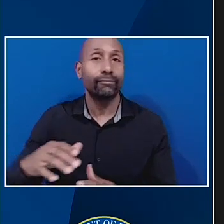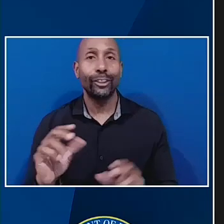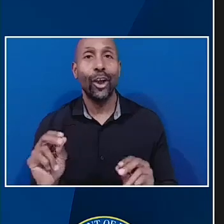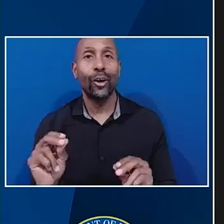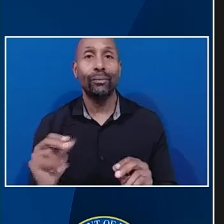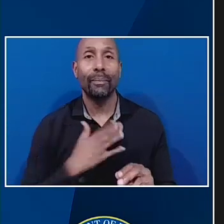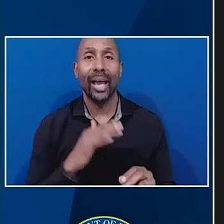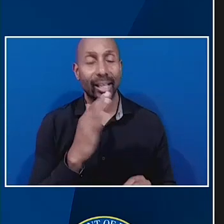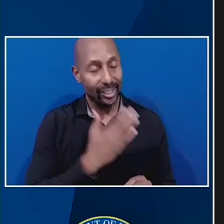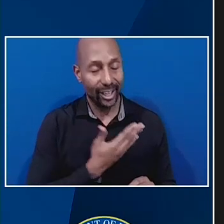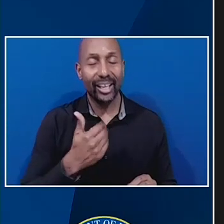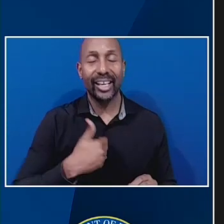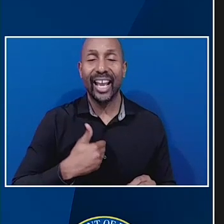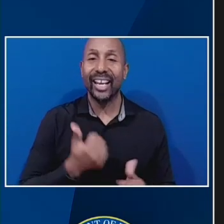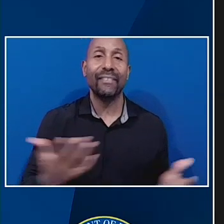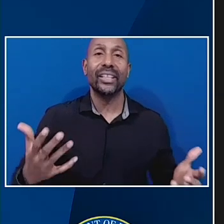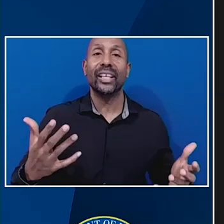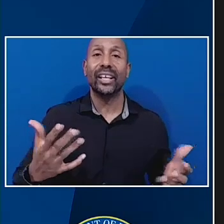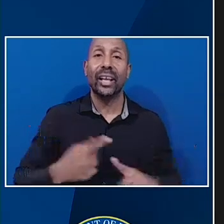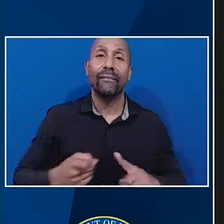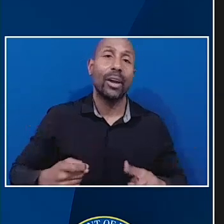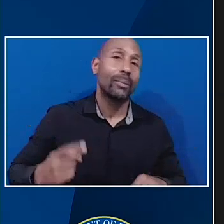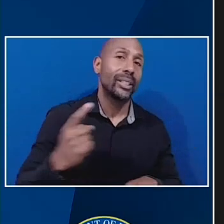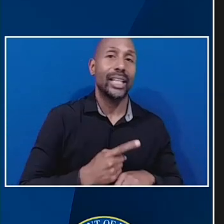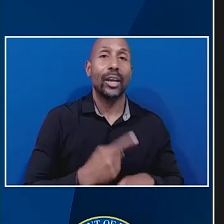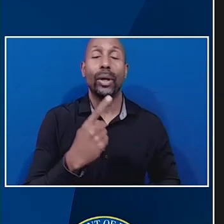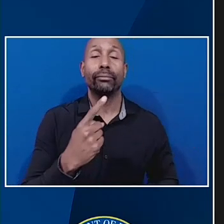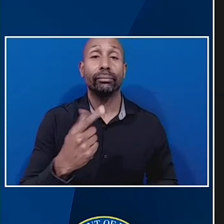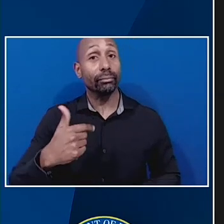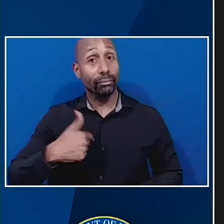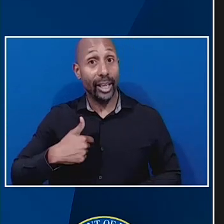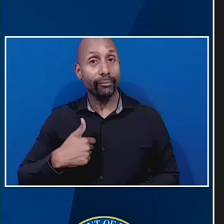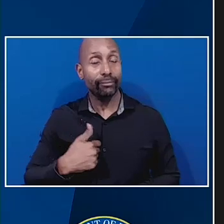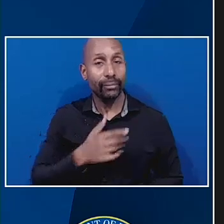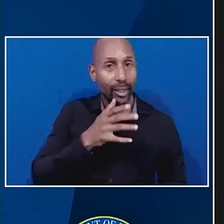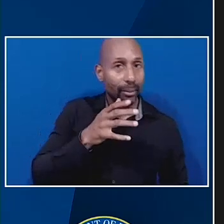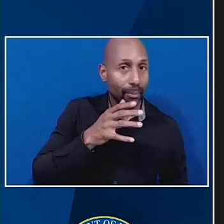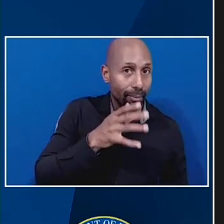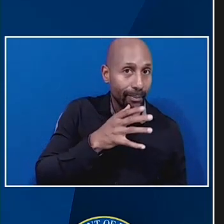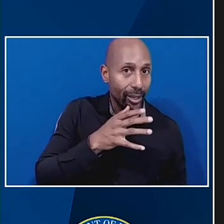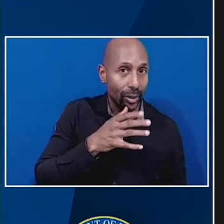one. So speaking as both a parent and an educator, I am a supporter of inclusive